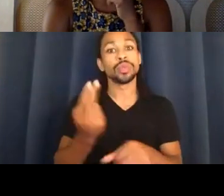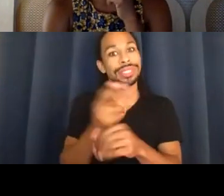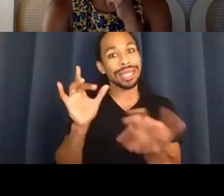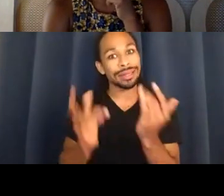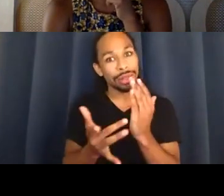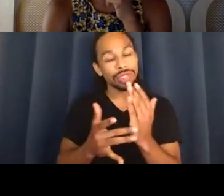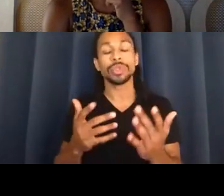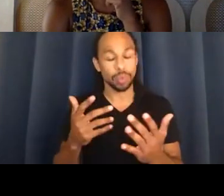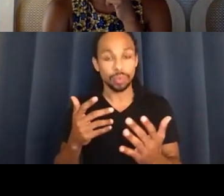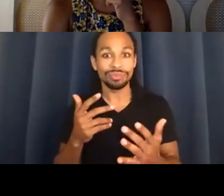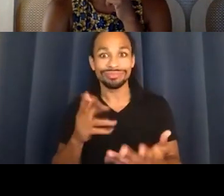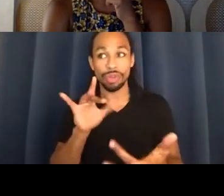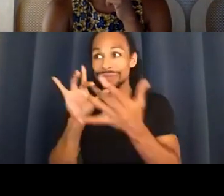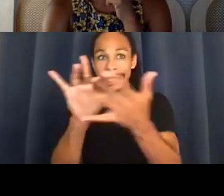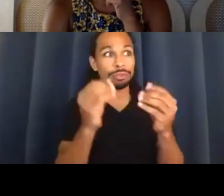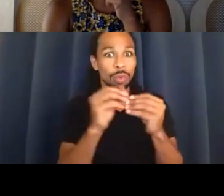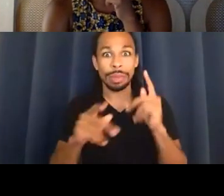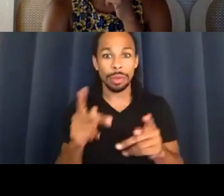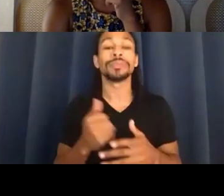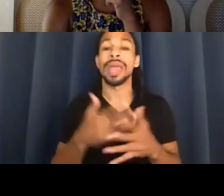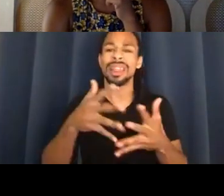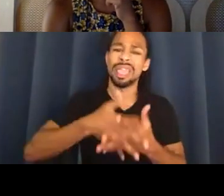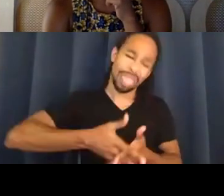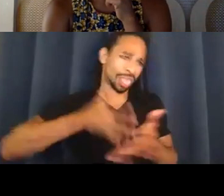people, extricate from the economic models